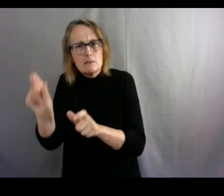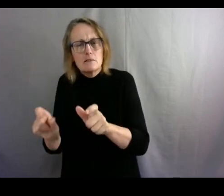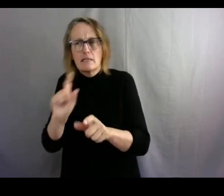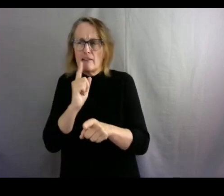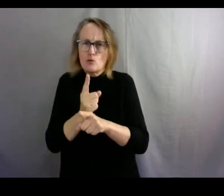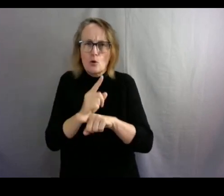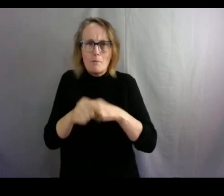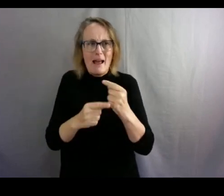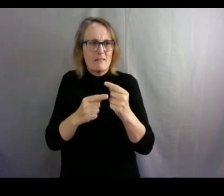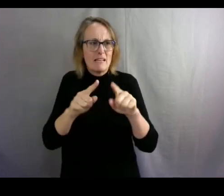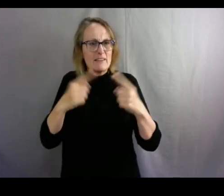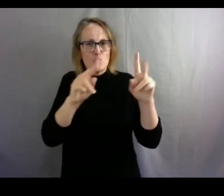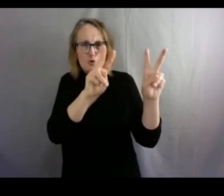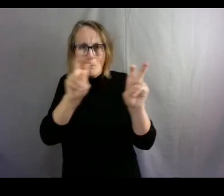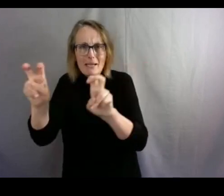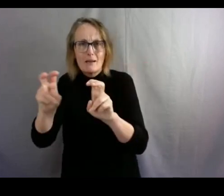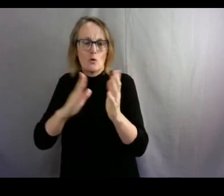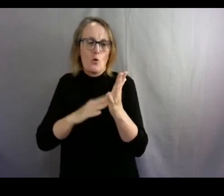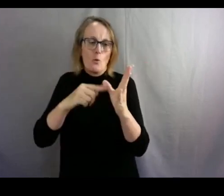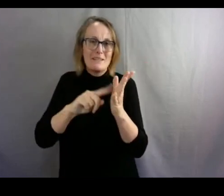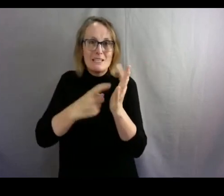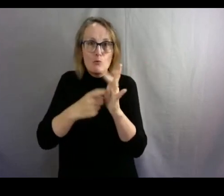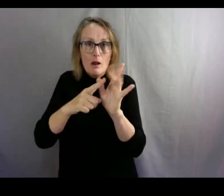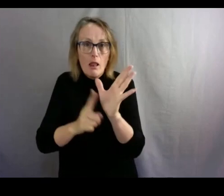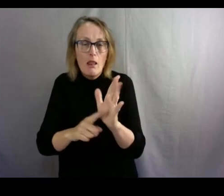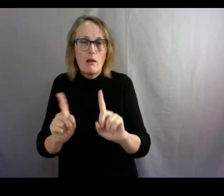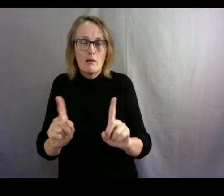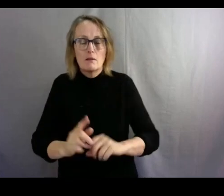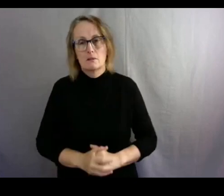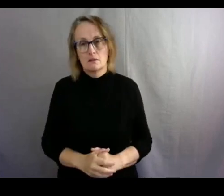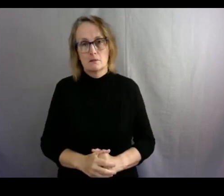And I think this is really one Henri could talk about,